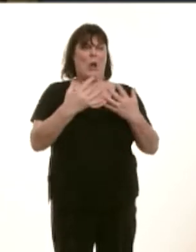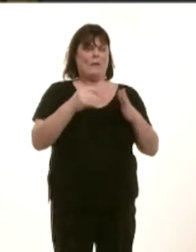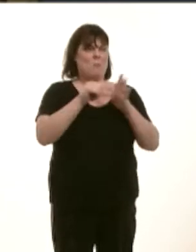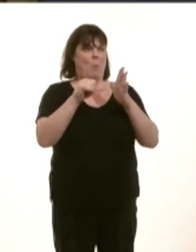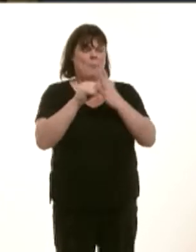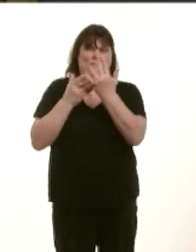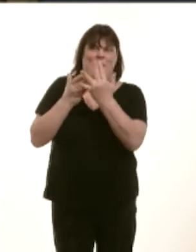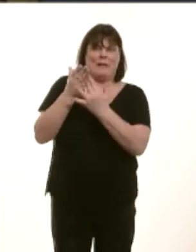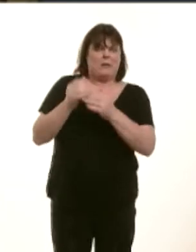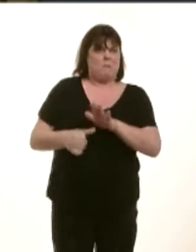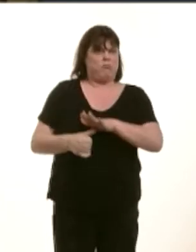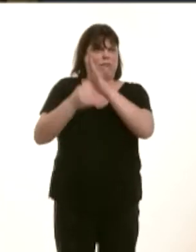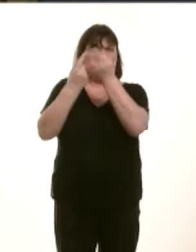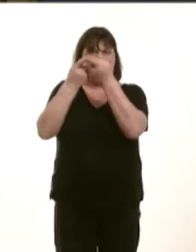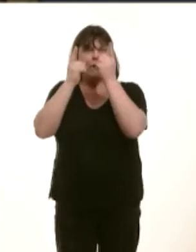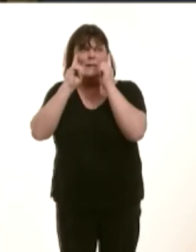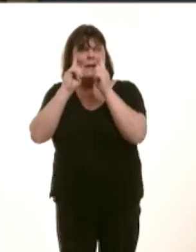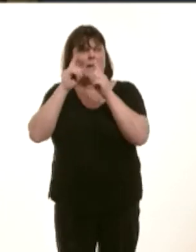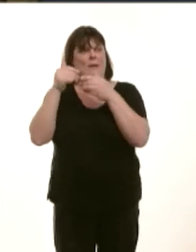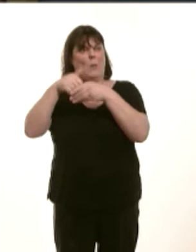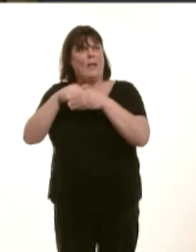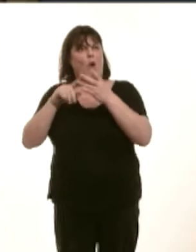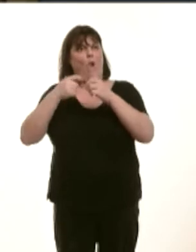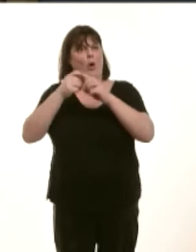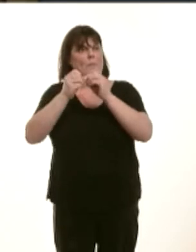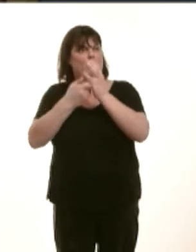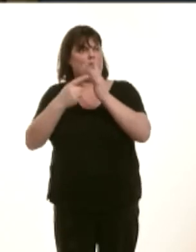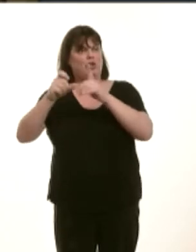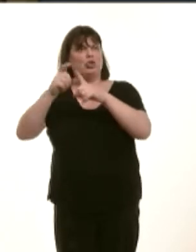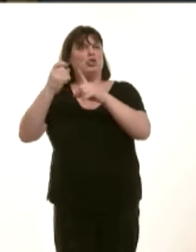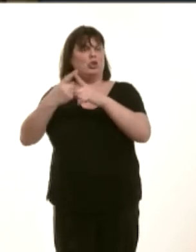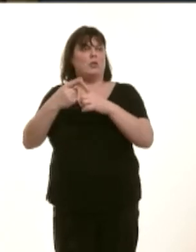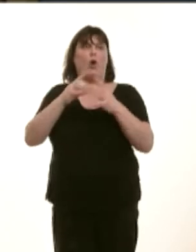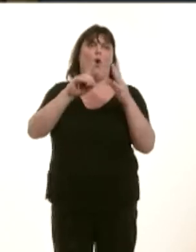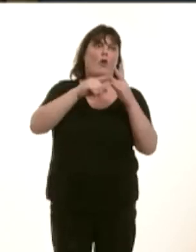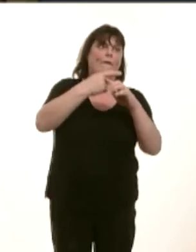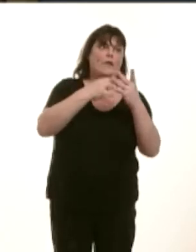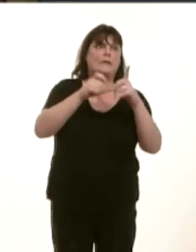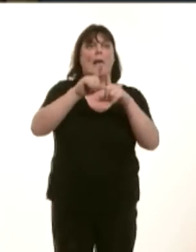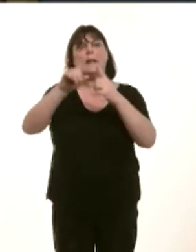and that alumni are uniquely placed to help dispel this view. What role will alumni play